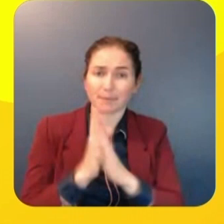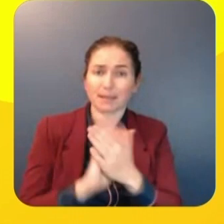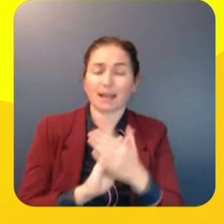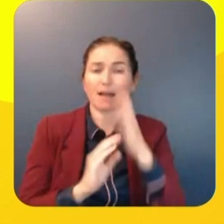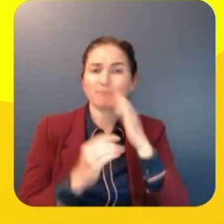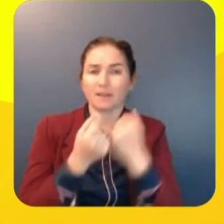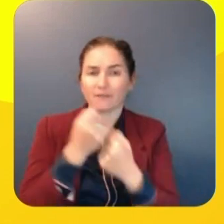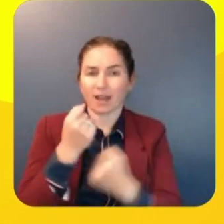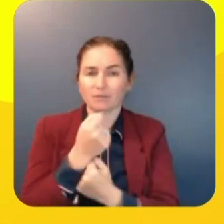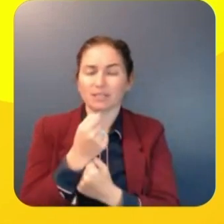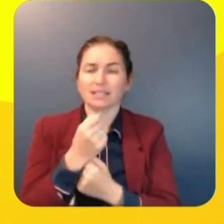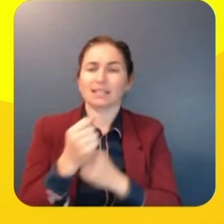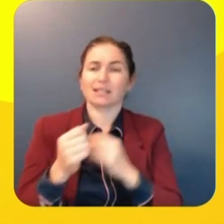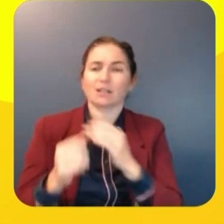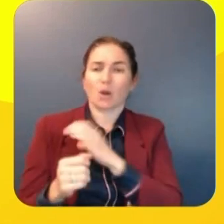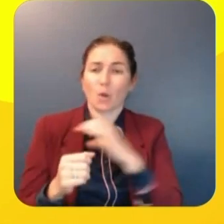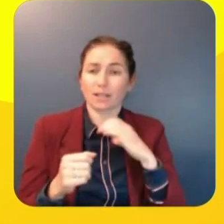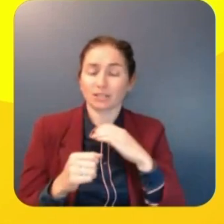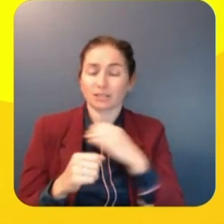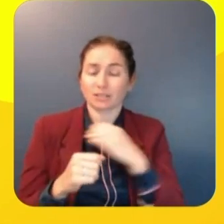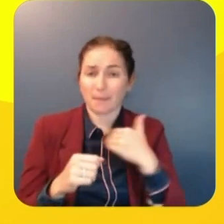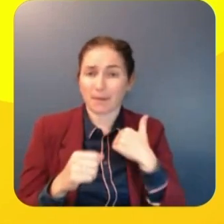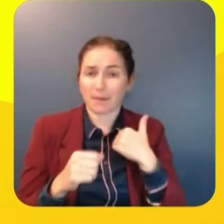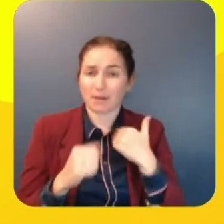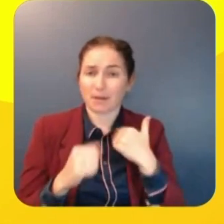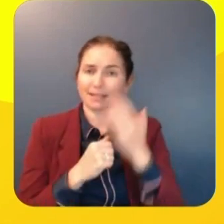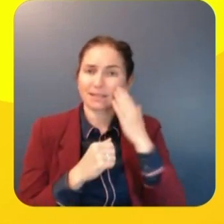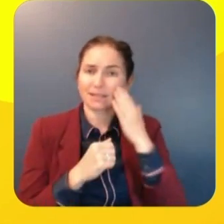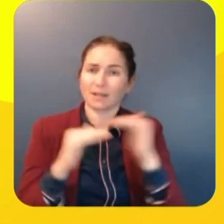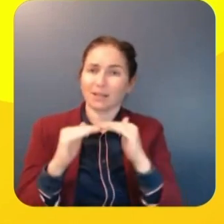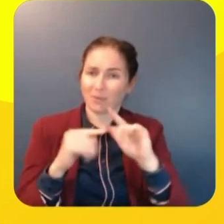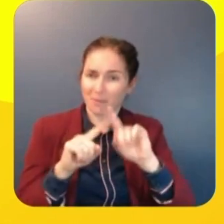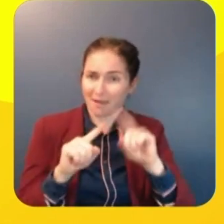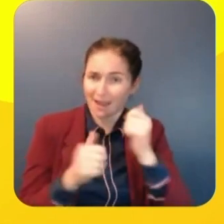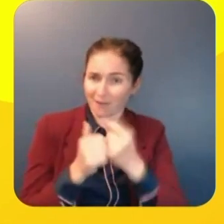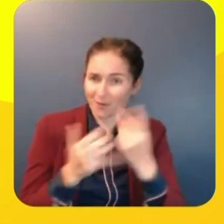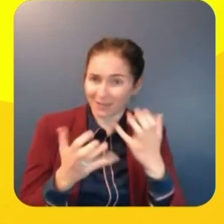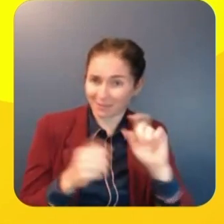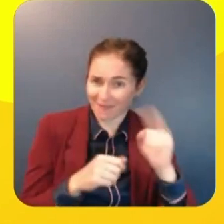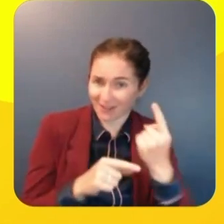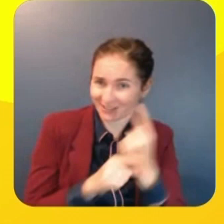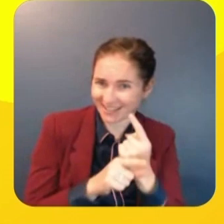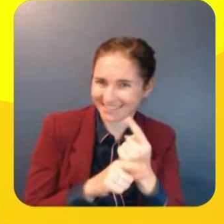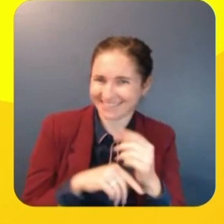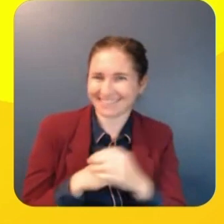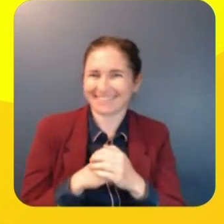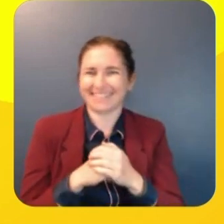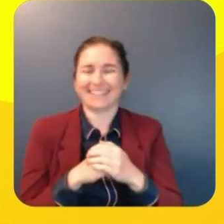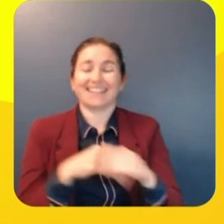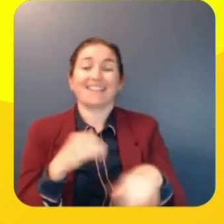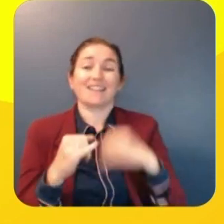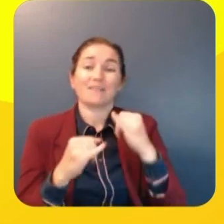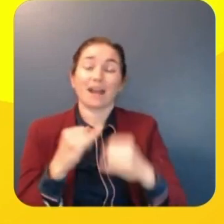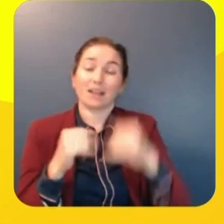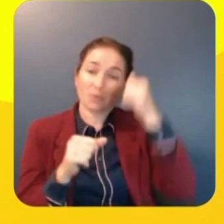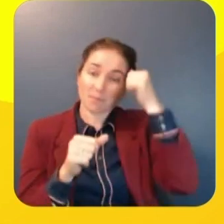You'll be a first amongst equals, but everyone likes to be first, right? And finally, remember that Accountability Framework that we've been talking about?